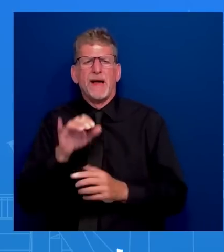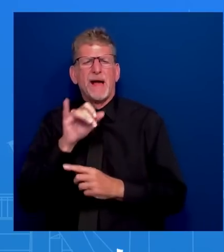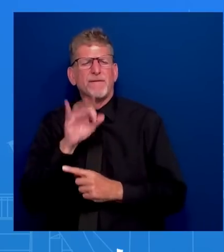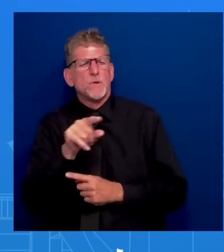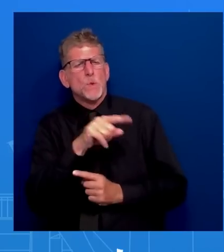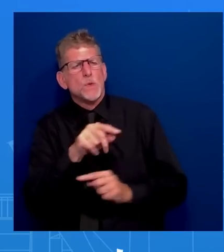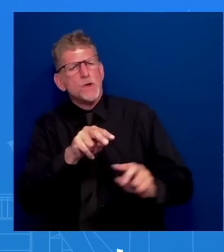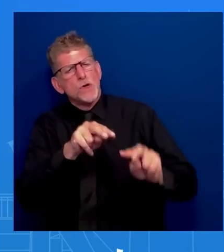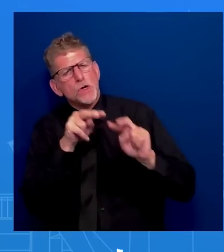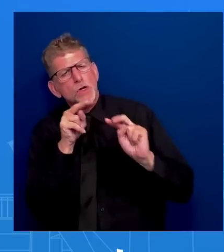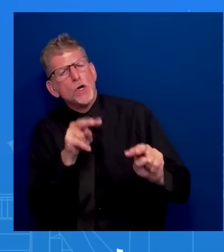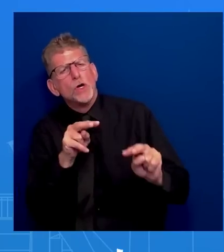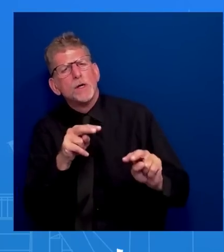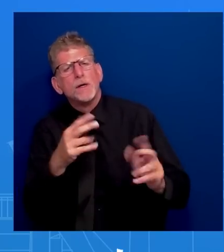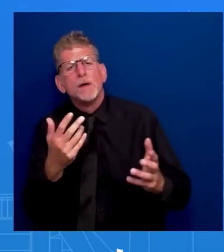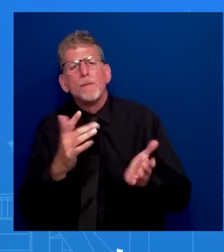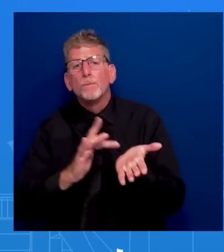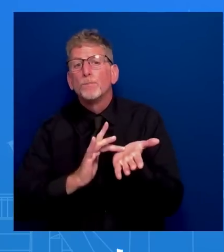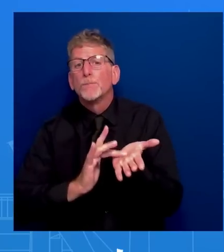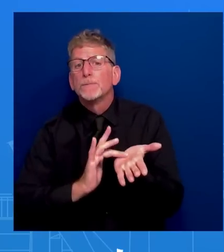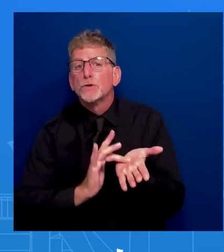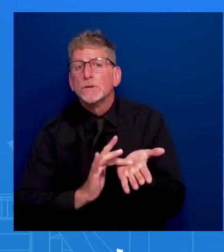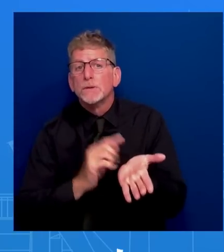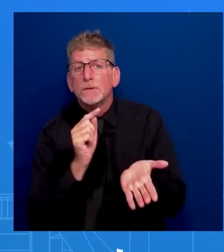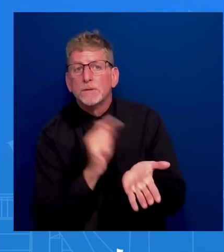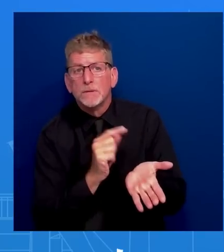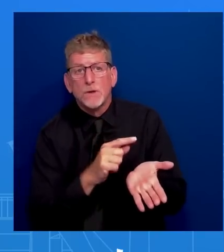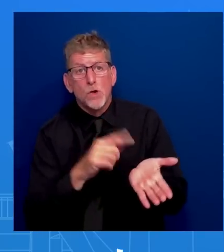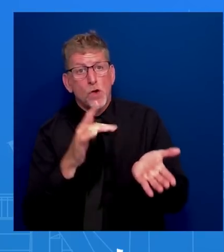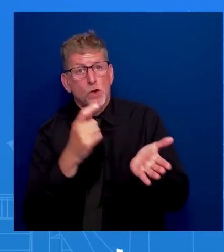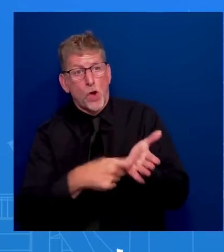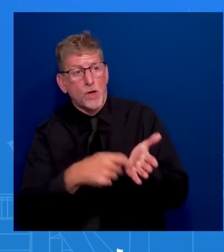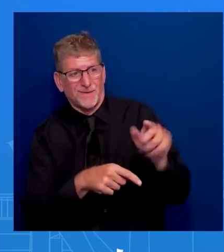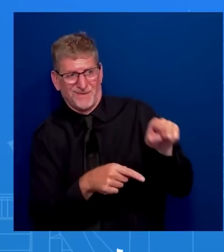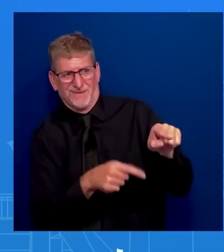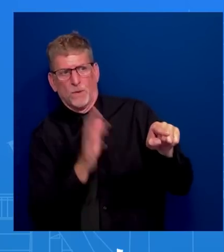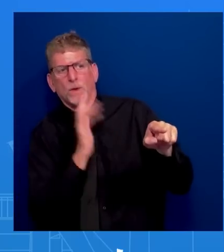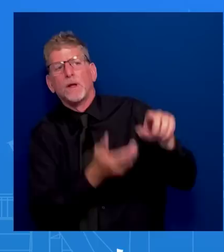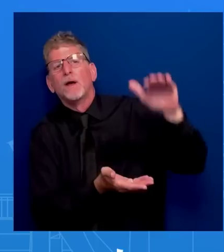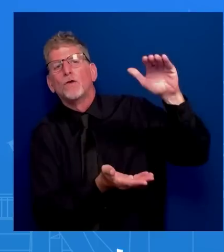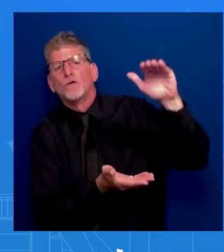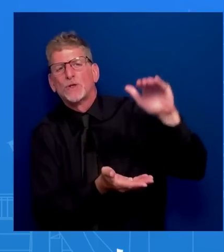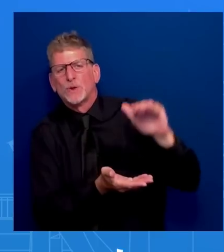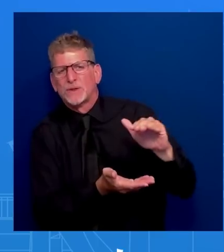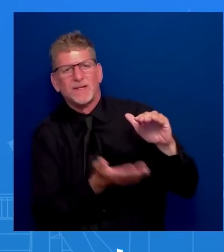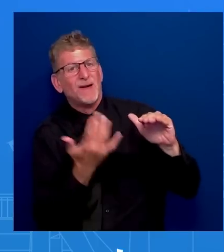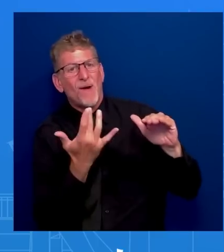are going to go down, because Medicare will be able to negotiate with --